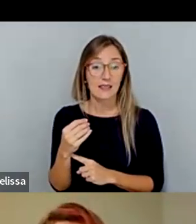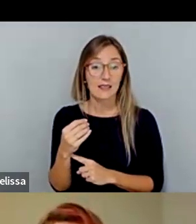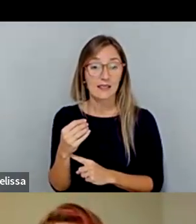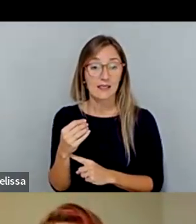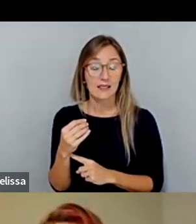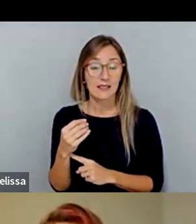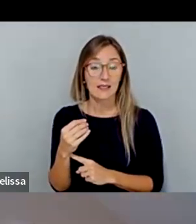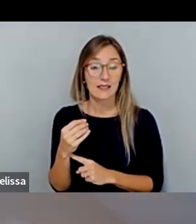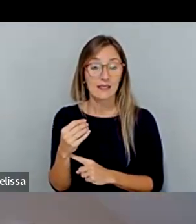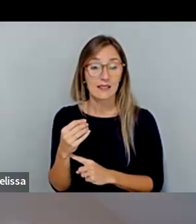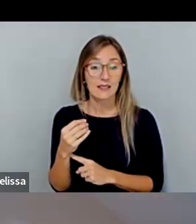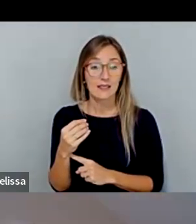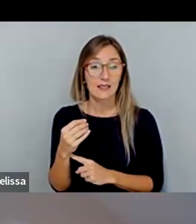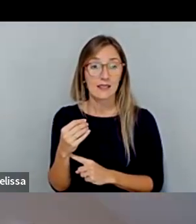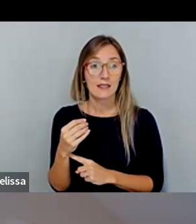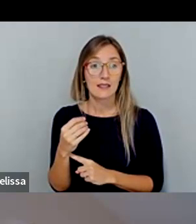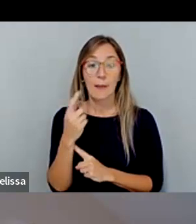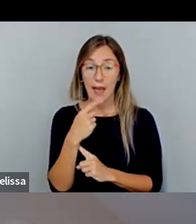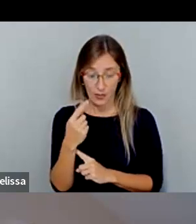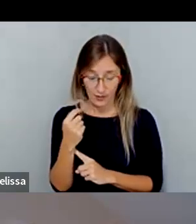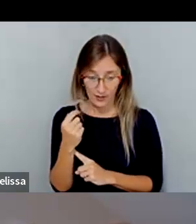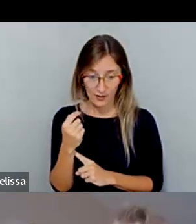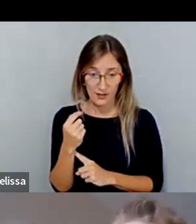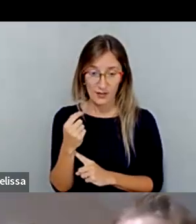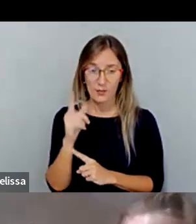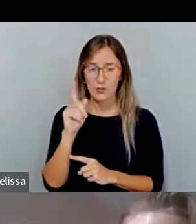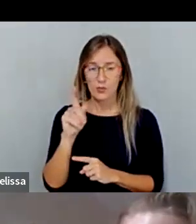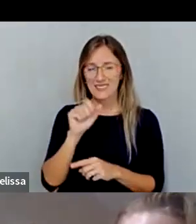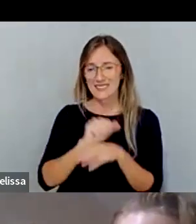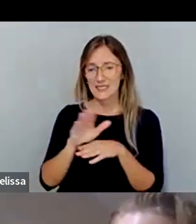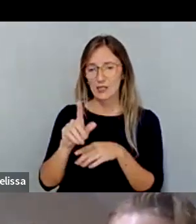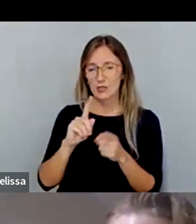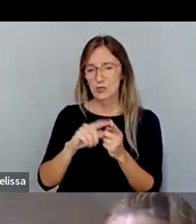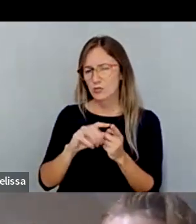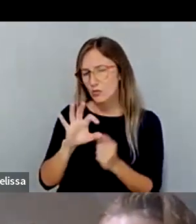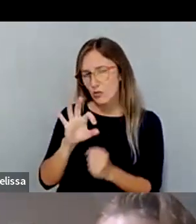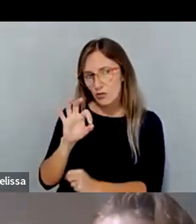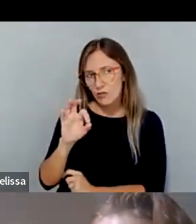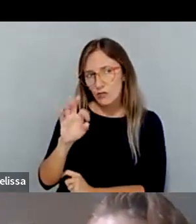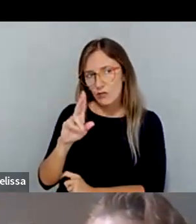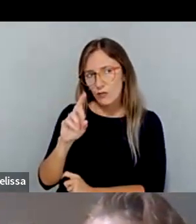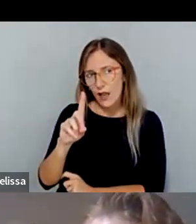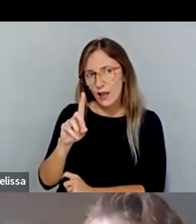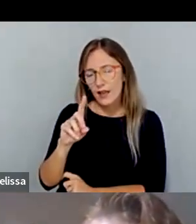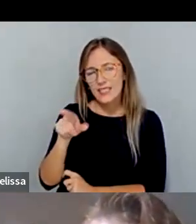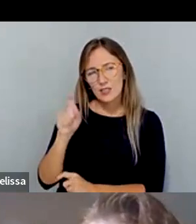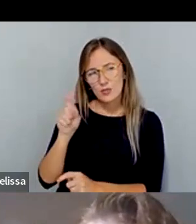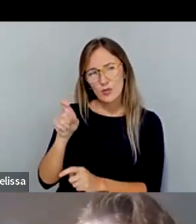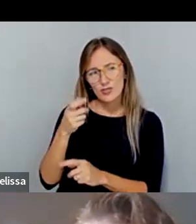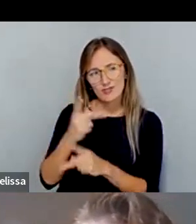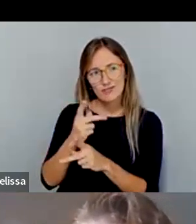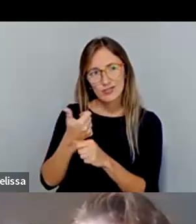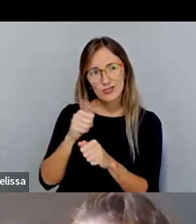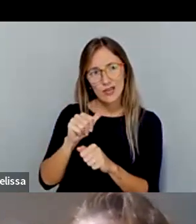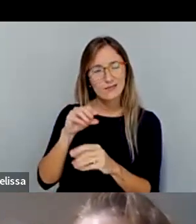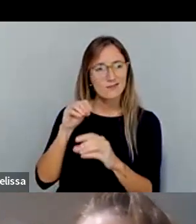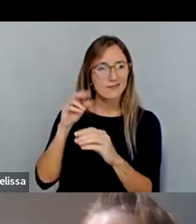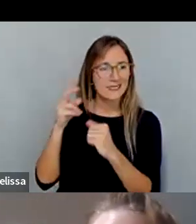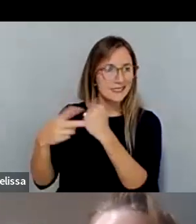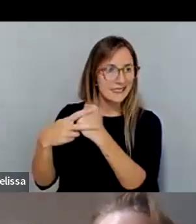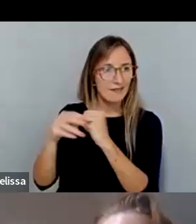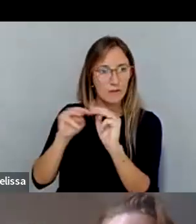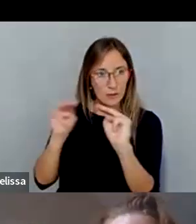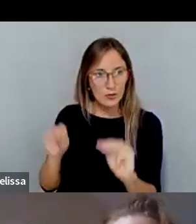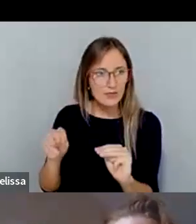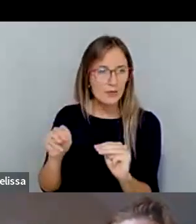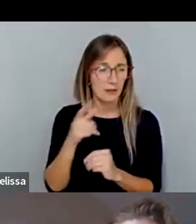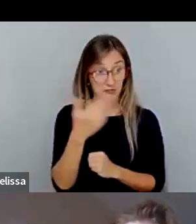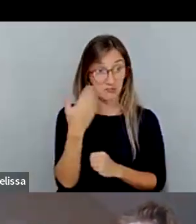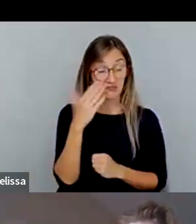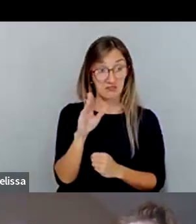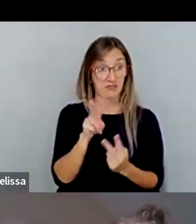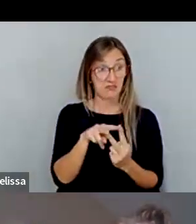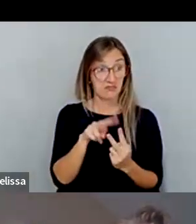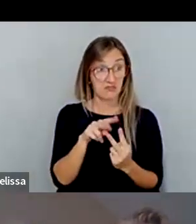I have two boxes that have complete sexes of the disability